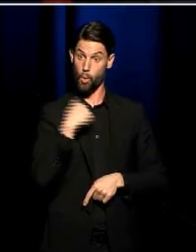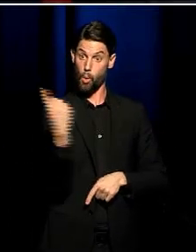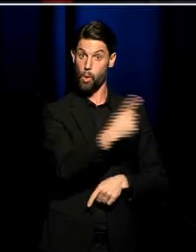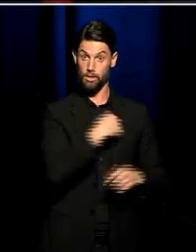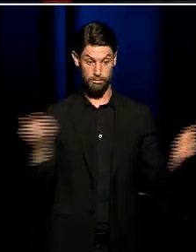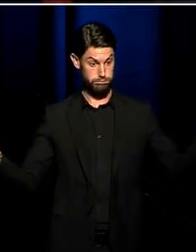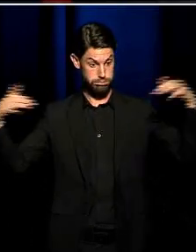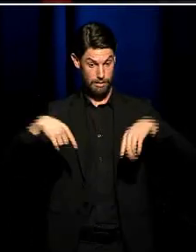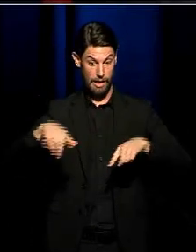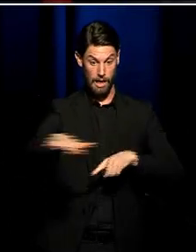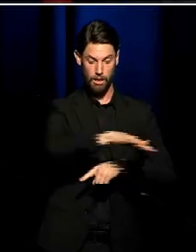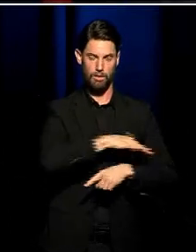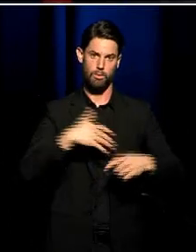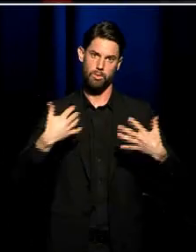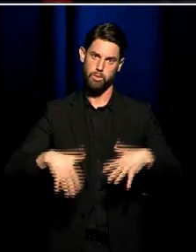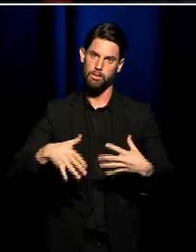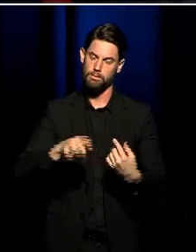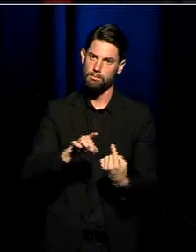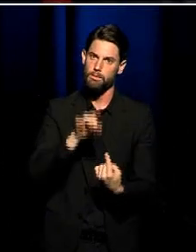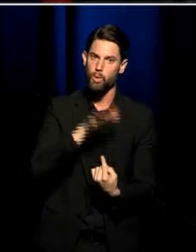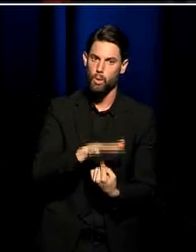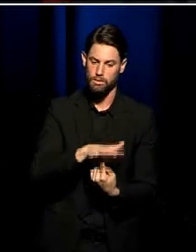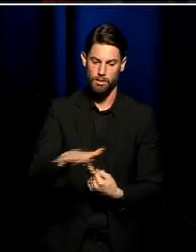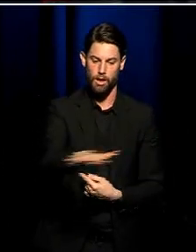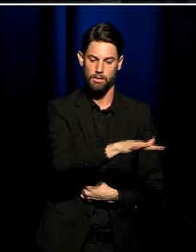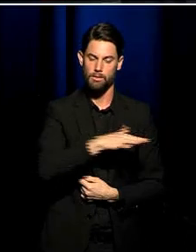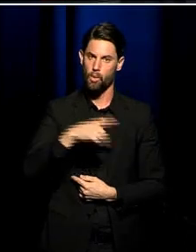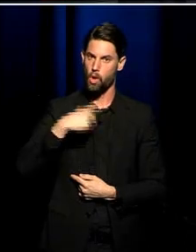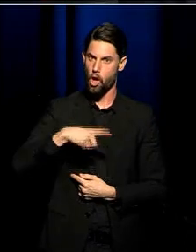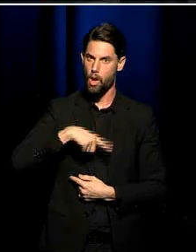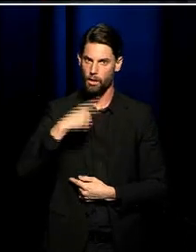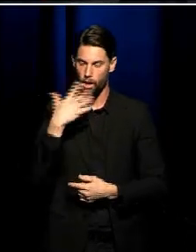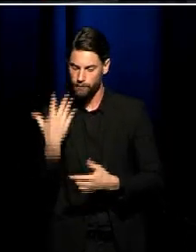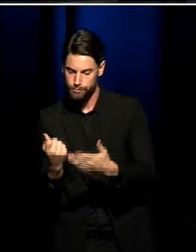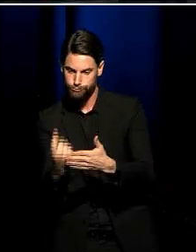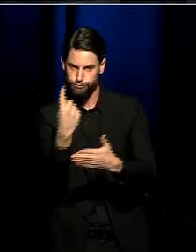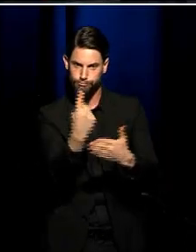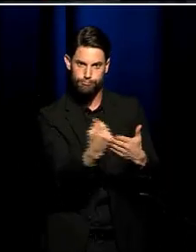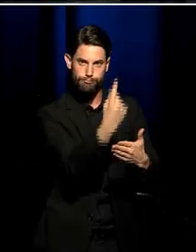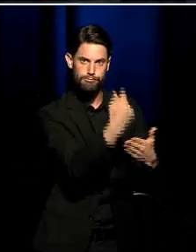Sacred because it’s from this place, we will uncover uncomfortable truths. It’s from